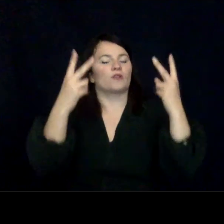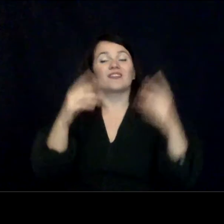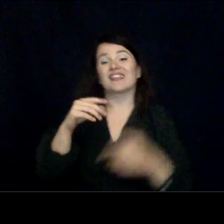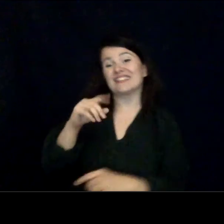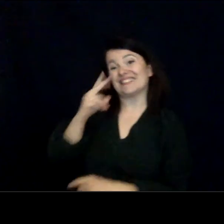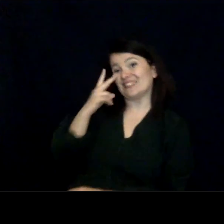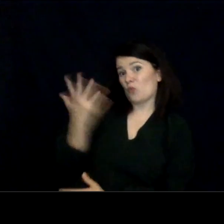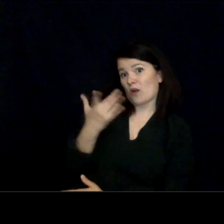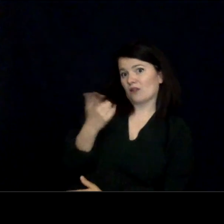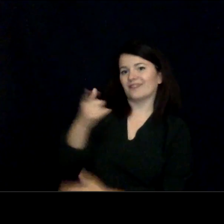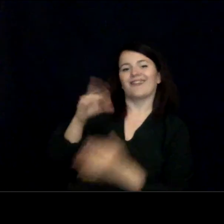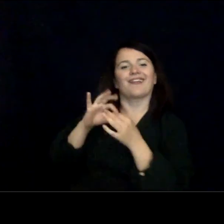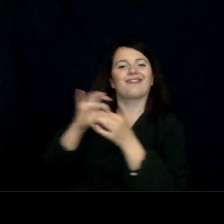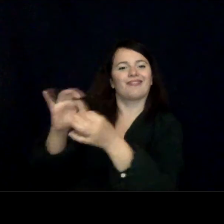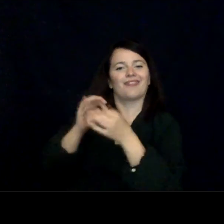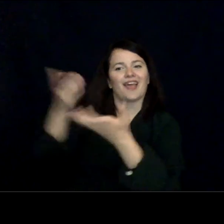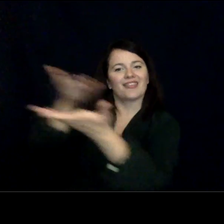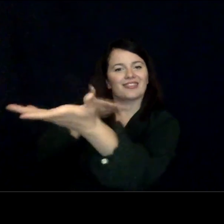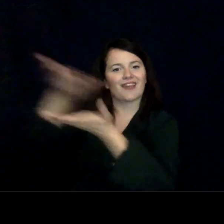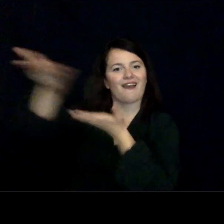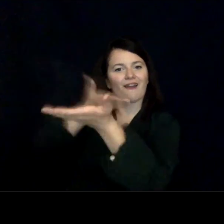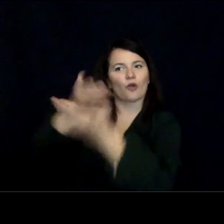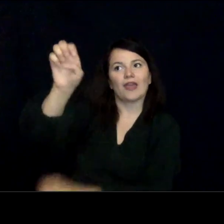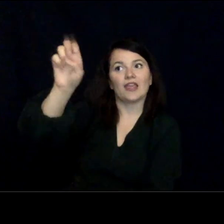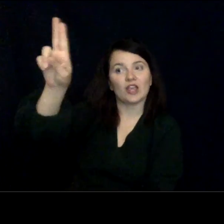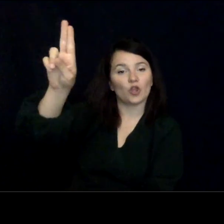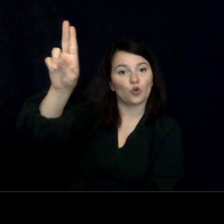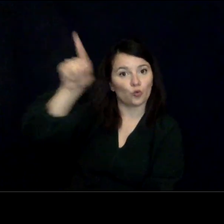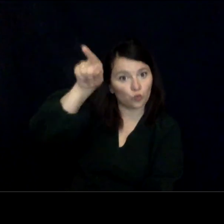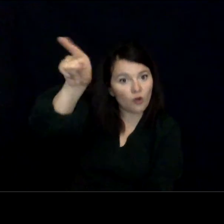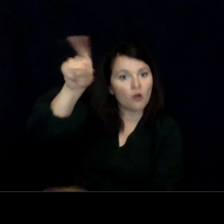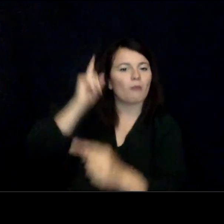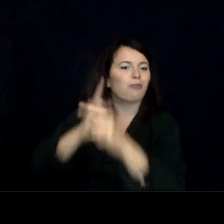I think this shows that the progress just can come